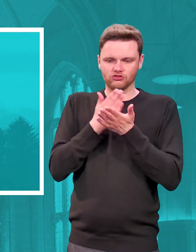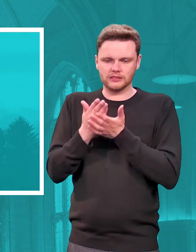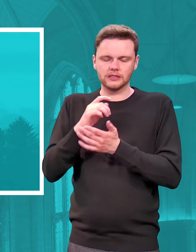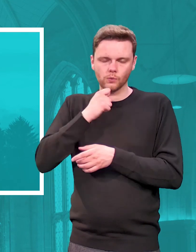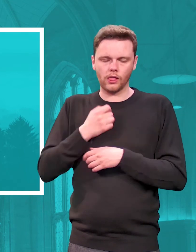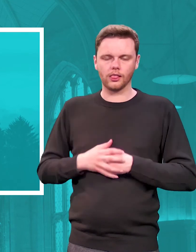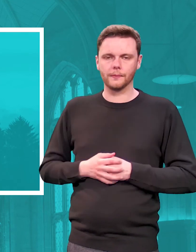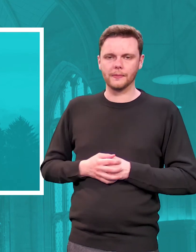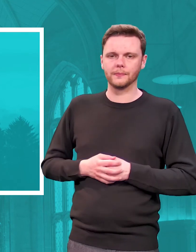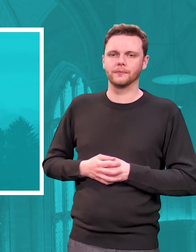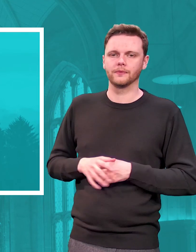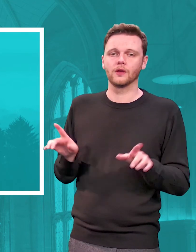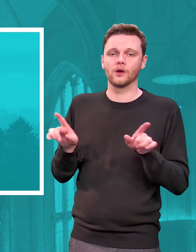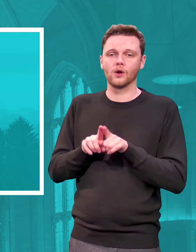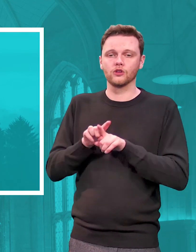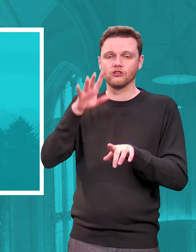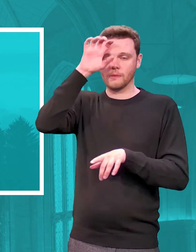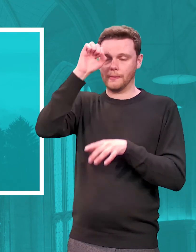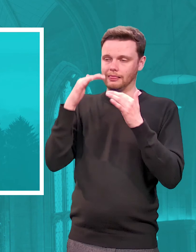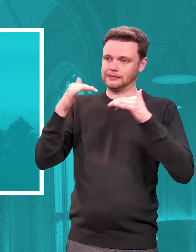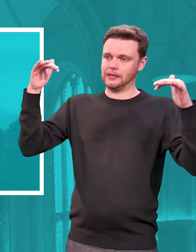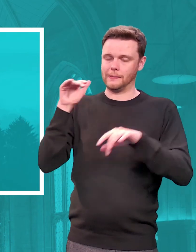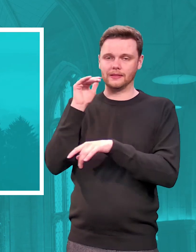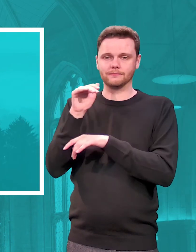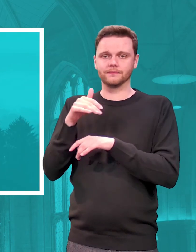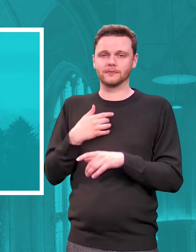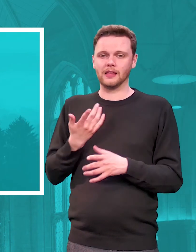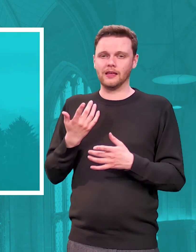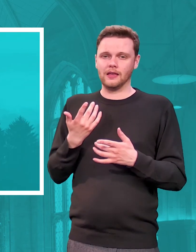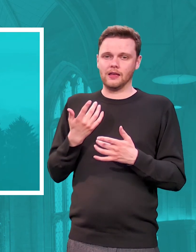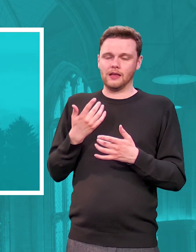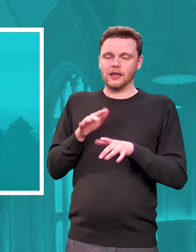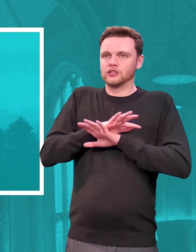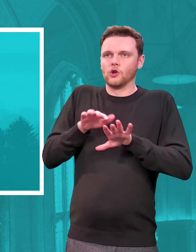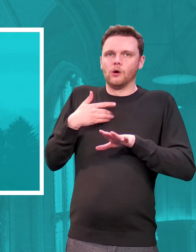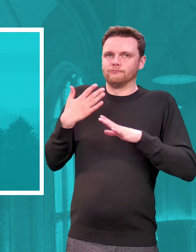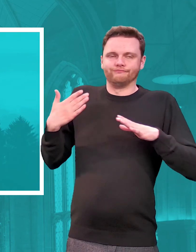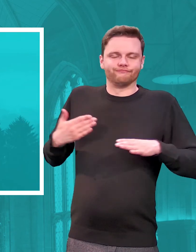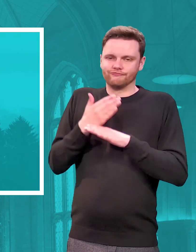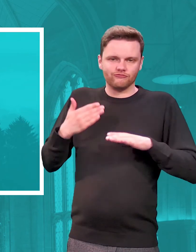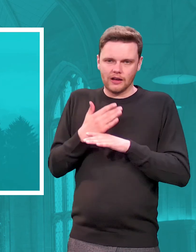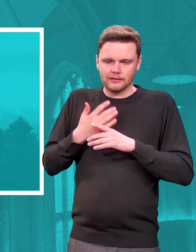and also remind the Assembly that while it has not been practicable to inspect records of